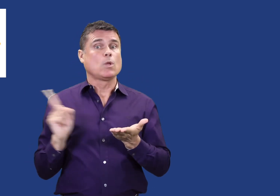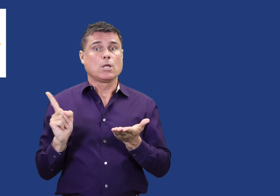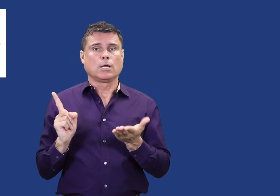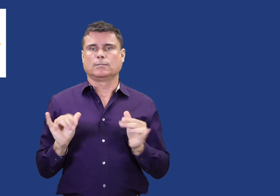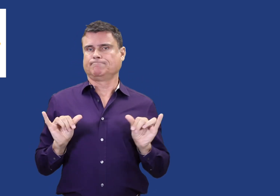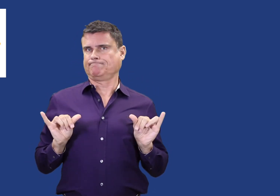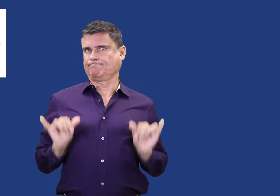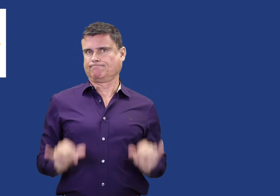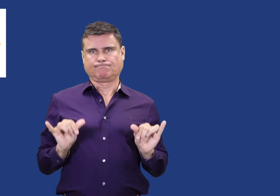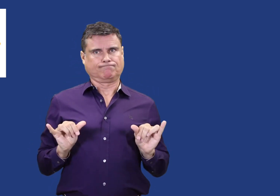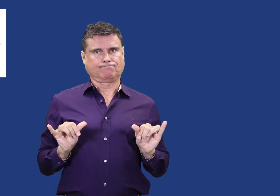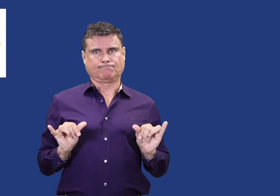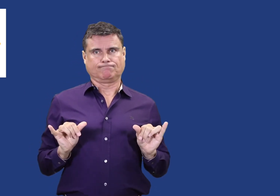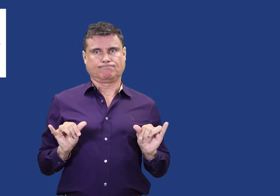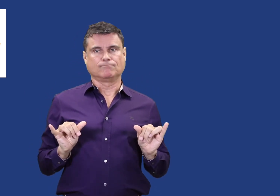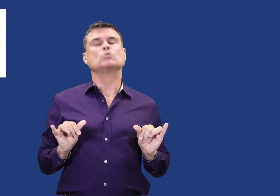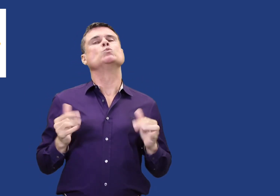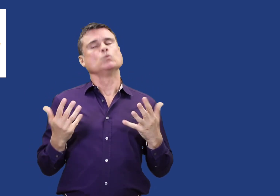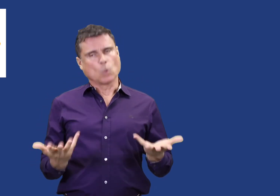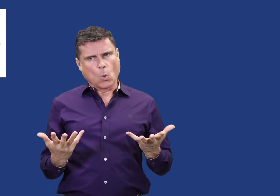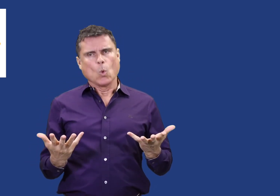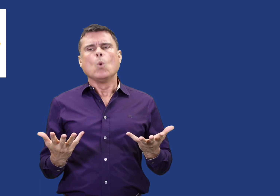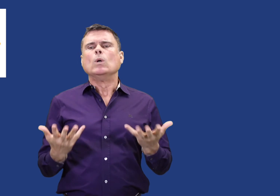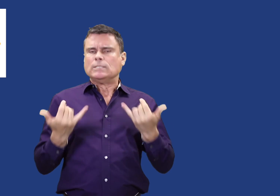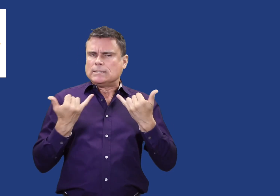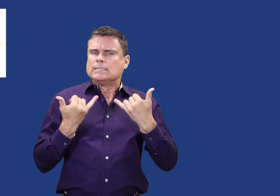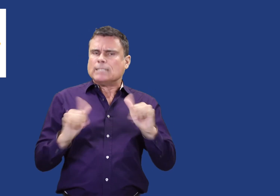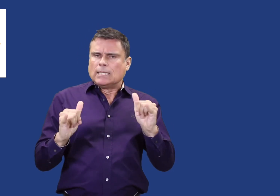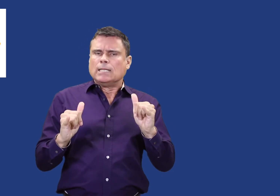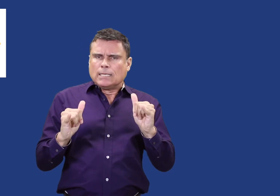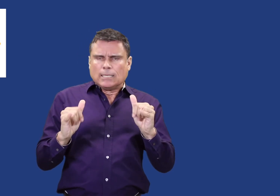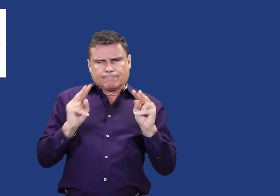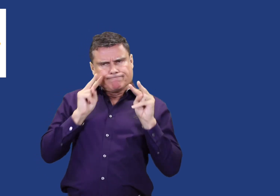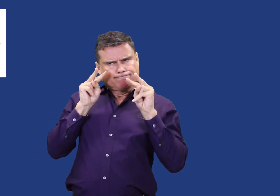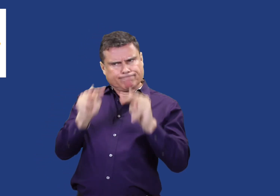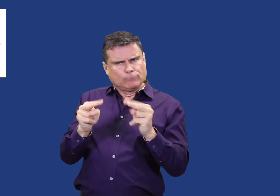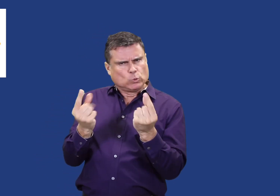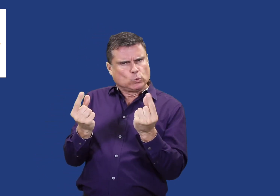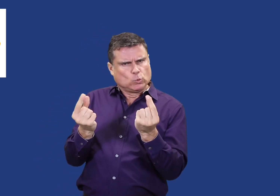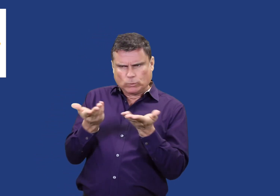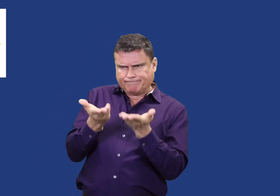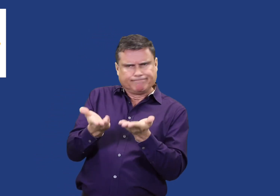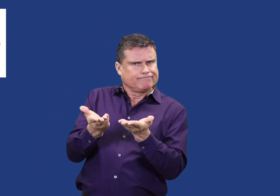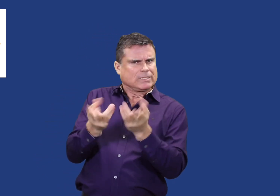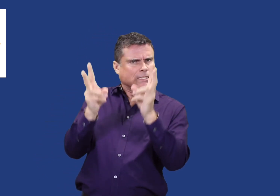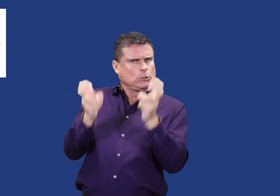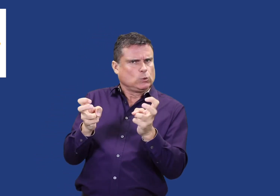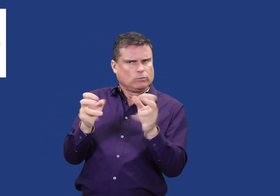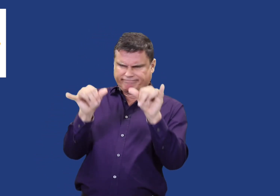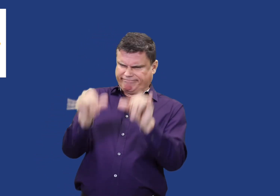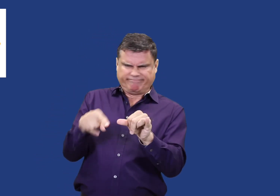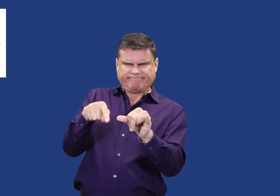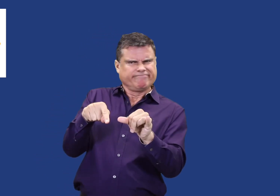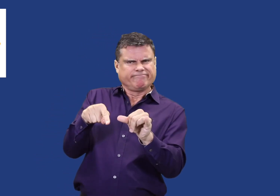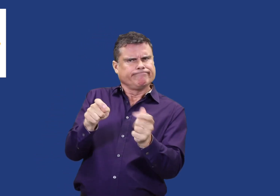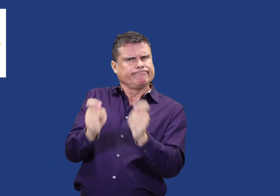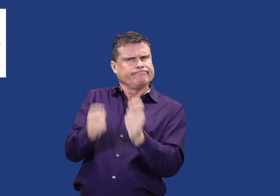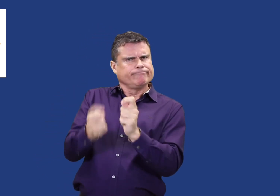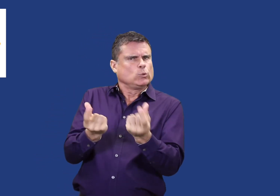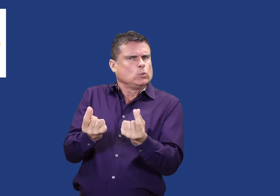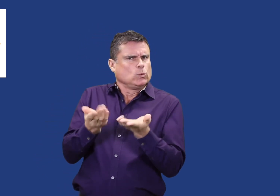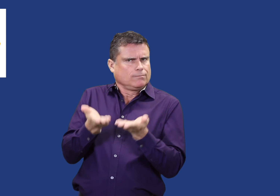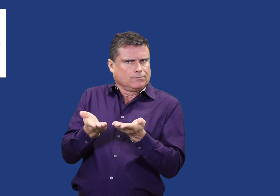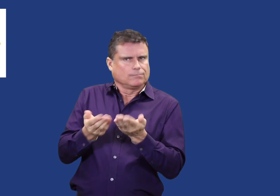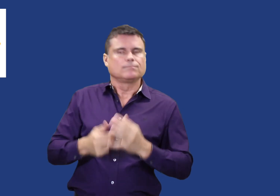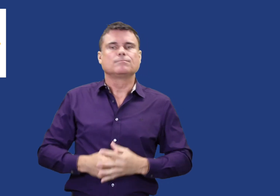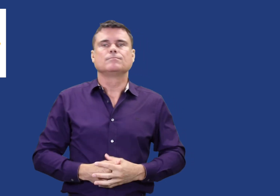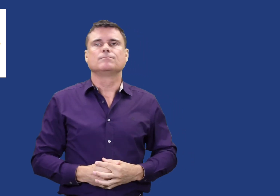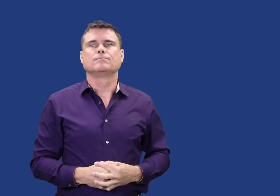IS NOT CHANGING, AND THEREFORE, IT REMAINS AN ISSUE THAT NEEDS TO BE ADDRESSED.